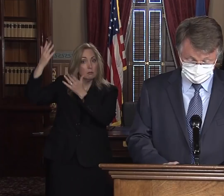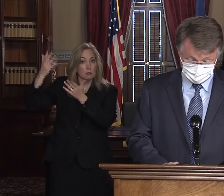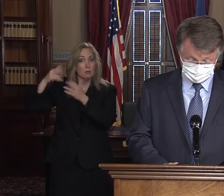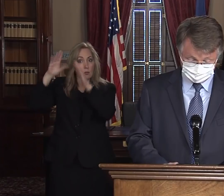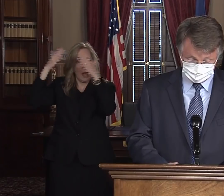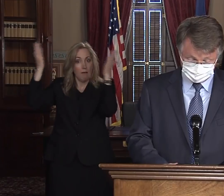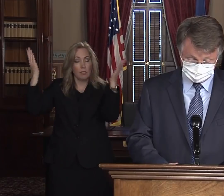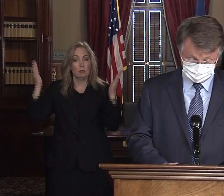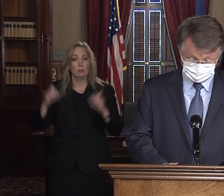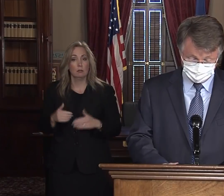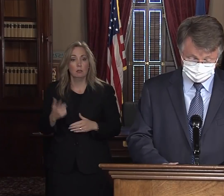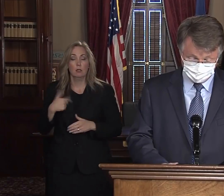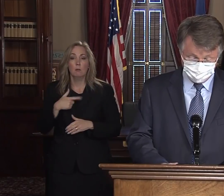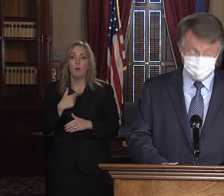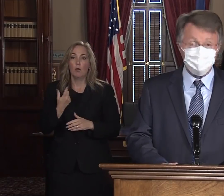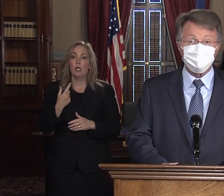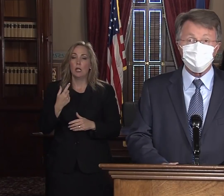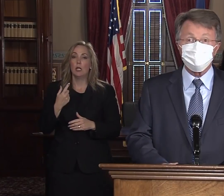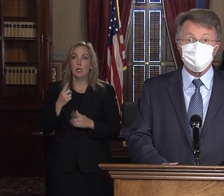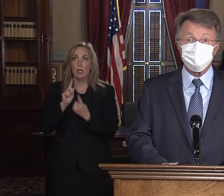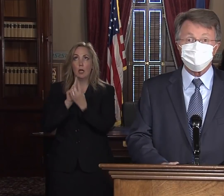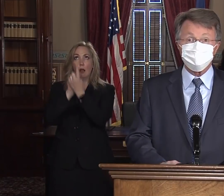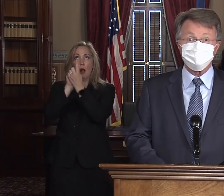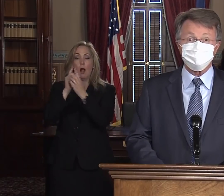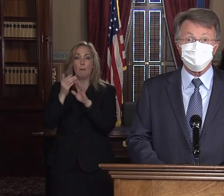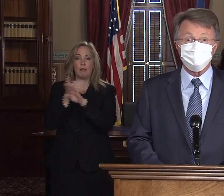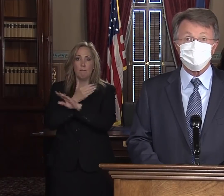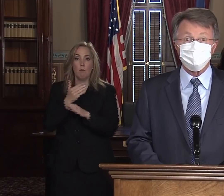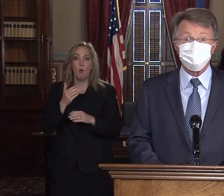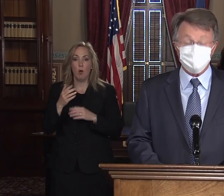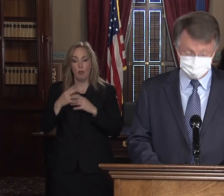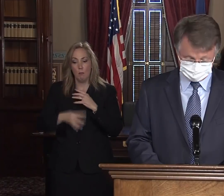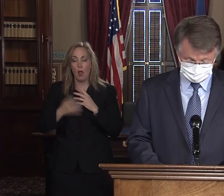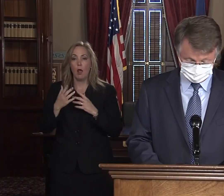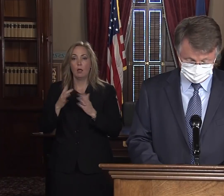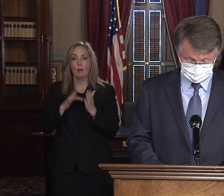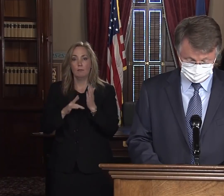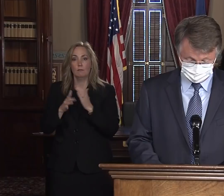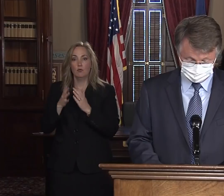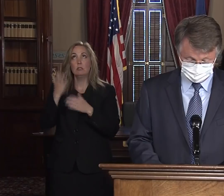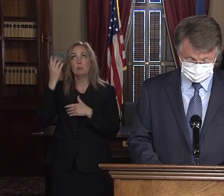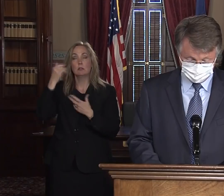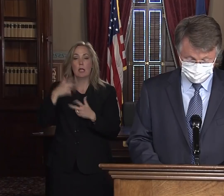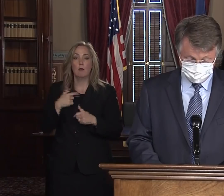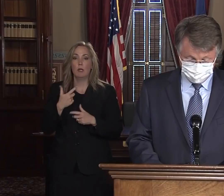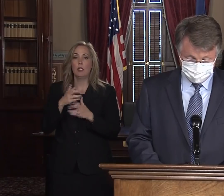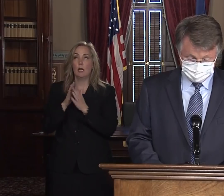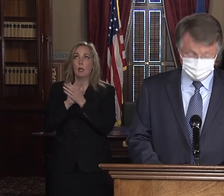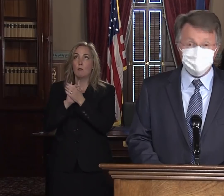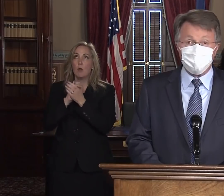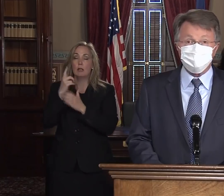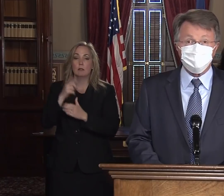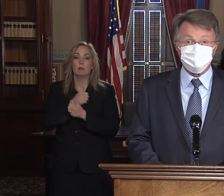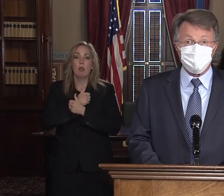OF OUR PARENTS AND GRANDPARENTS WHO HAVE GONE ON TO BE WITH THE LORD IN HEAVEN. WE LITERALLY COME BEFORE THE